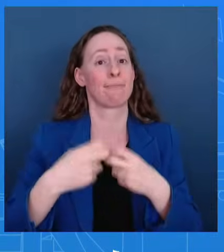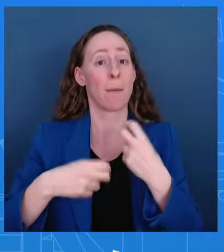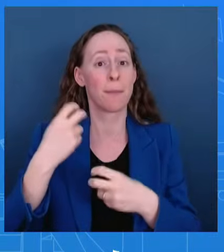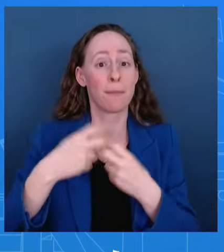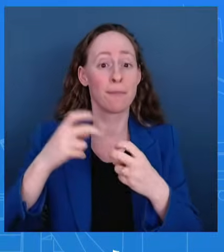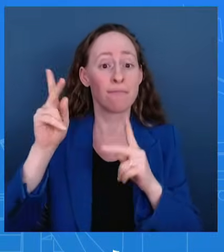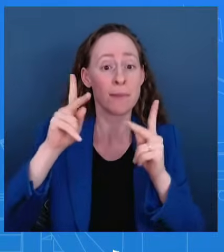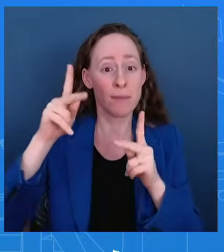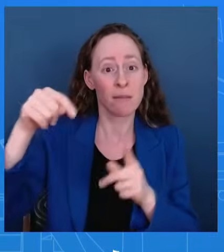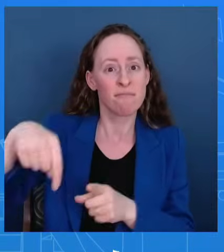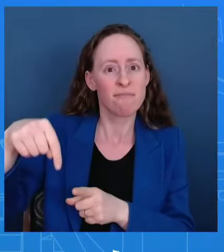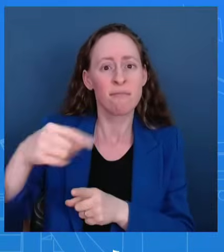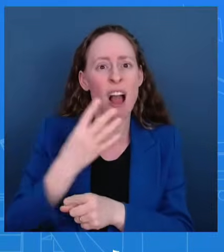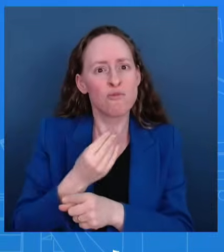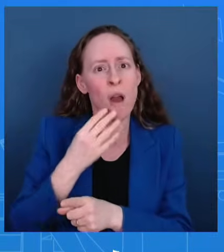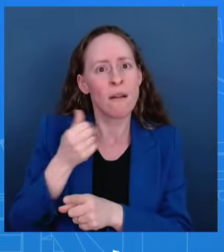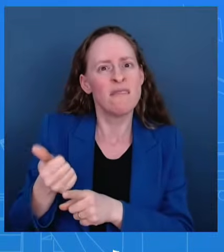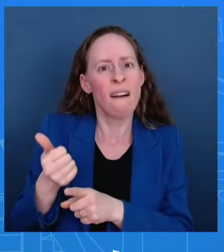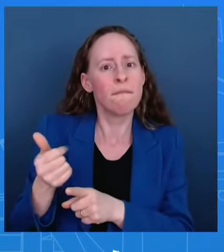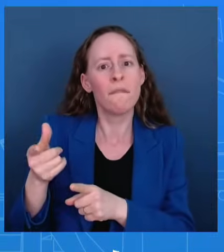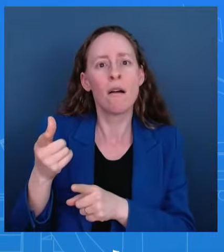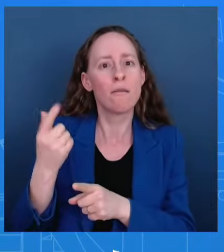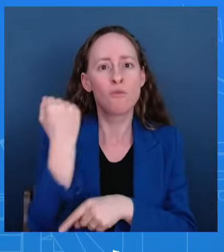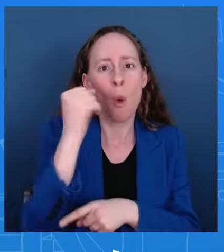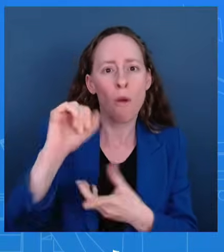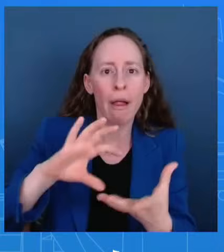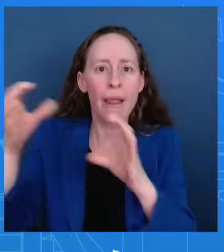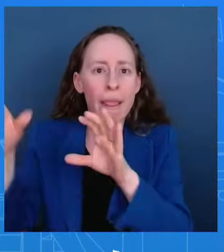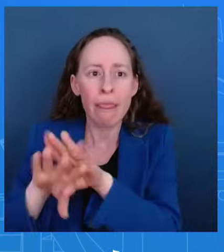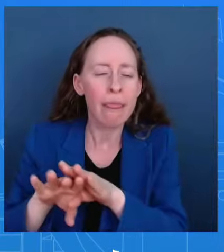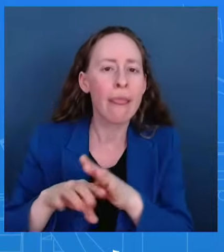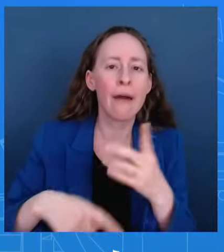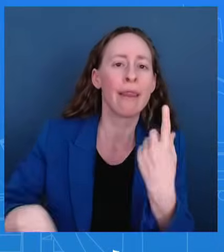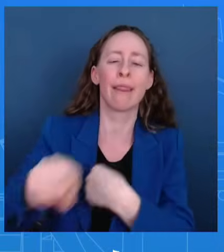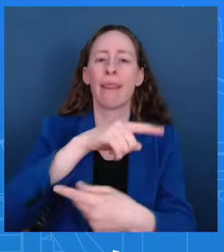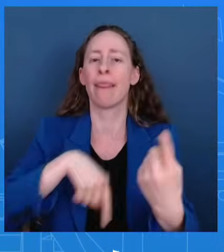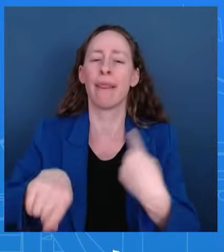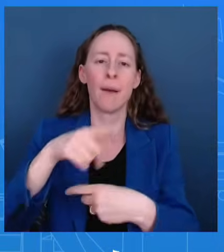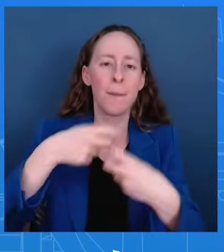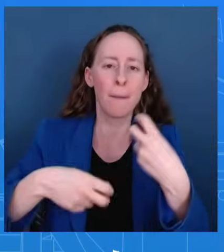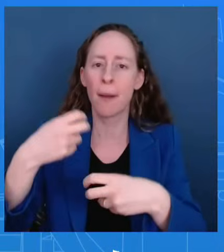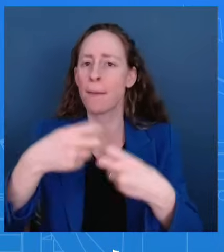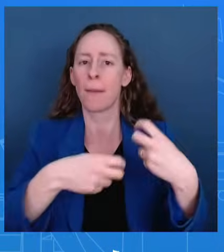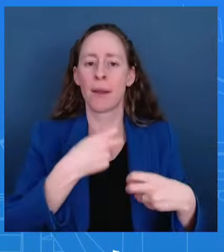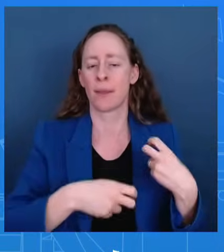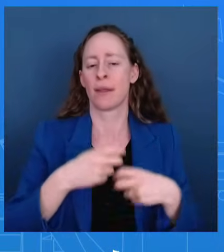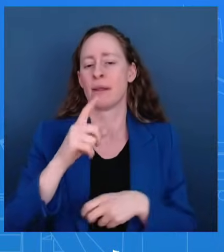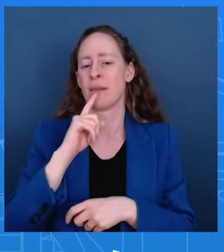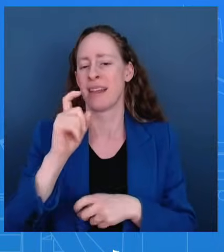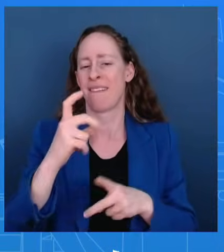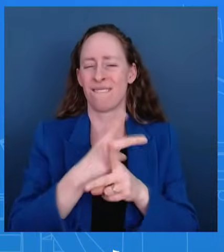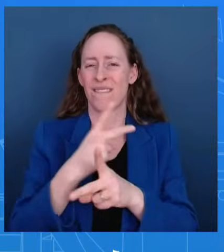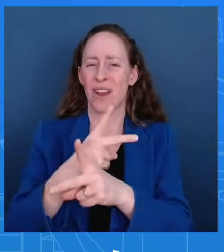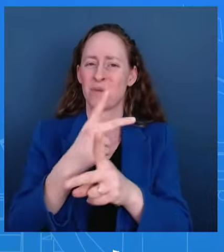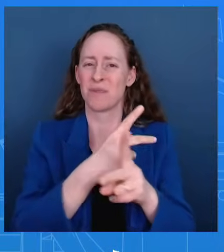And those delays, those problems have got to be solved. And I have no doubt that Mr. Sullivan will raise those issues as well when he's over there.